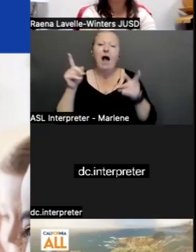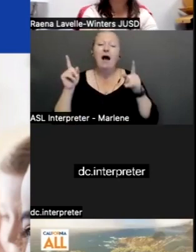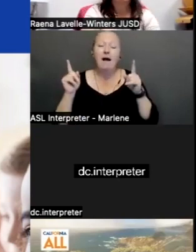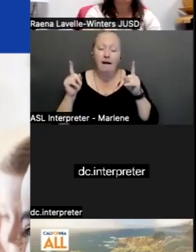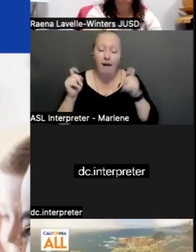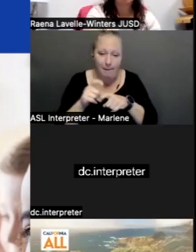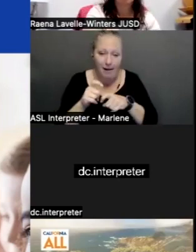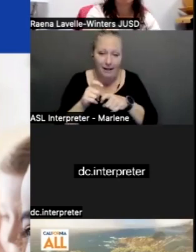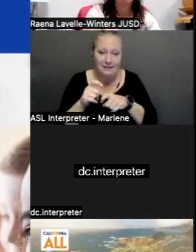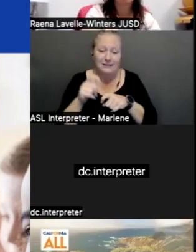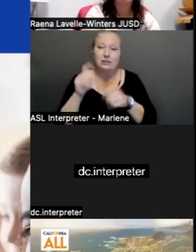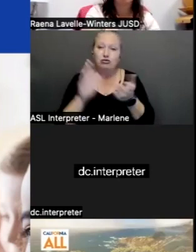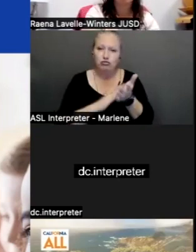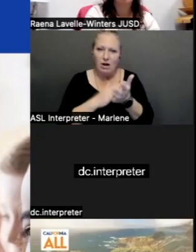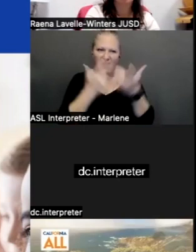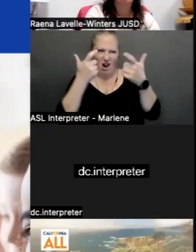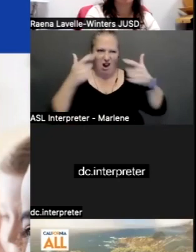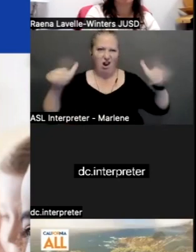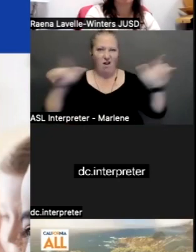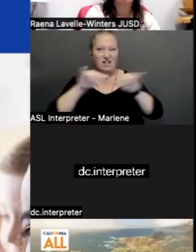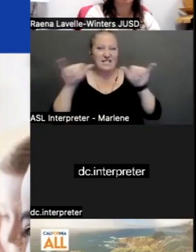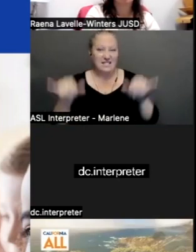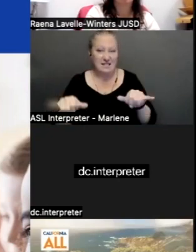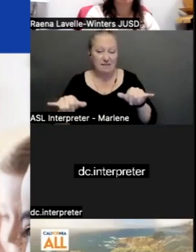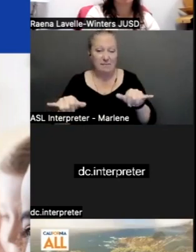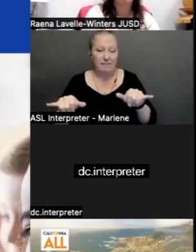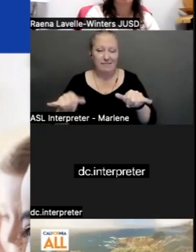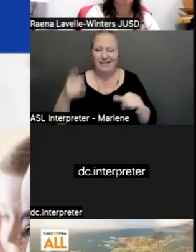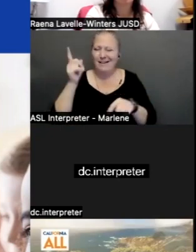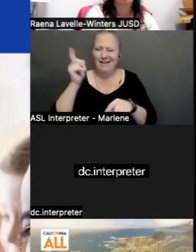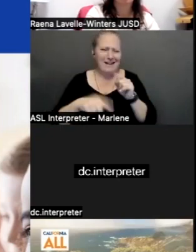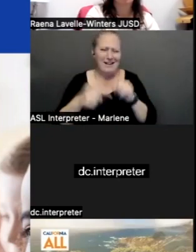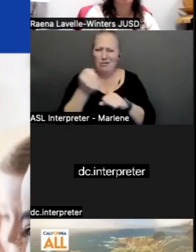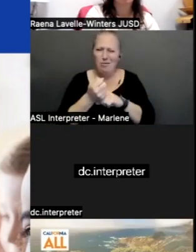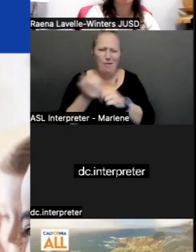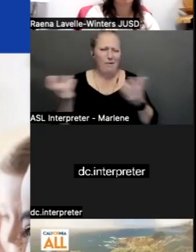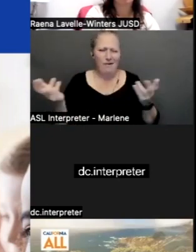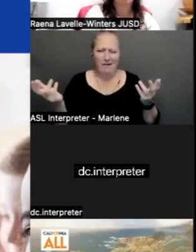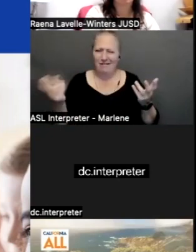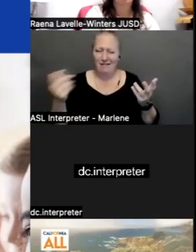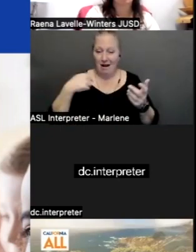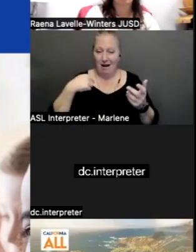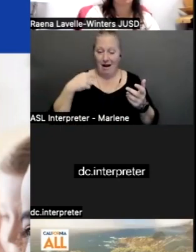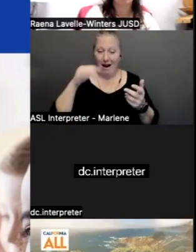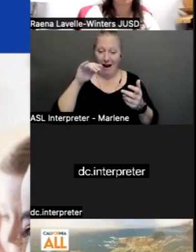run these large scale systems and and we can't support that. I mean I as a university I can't